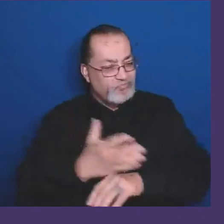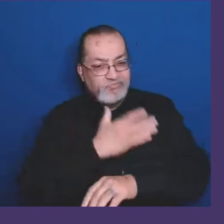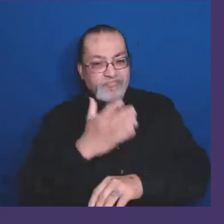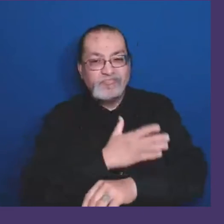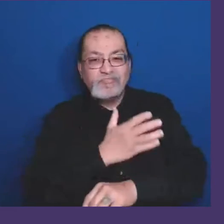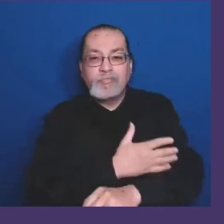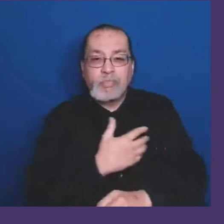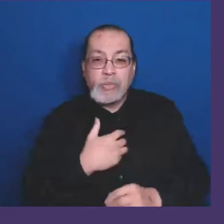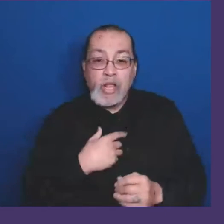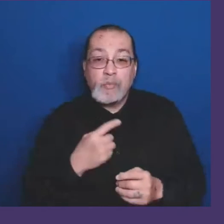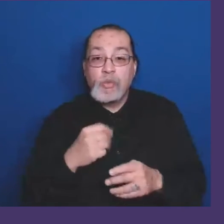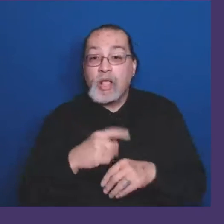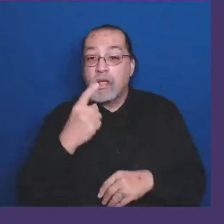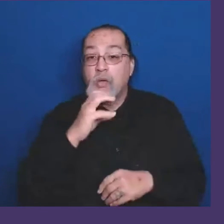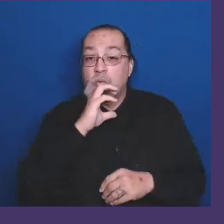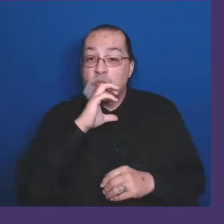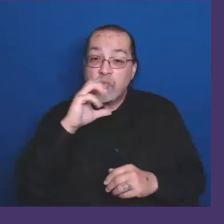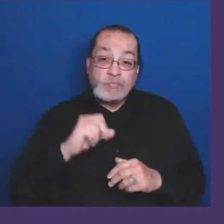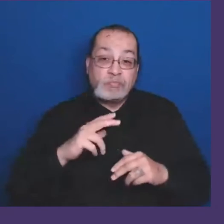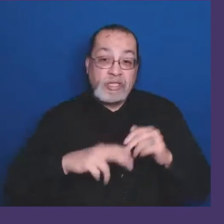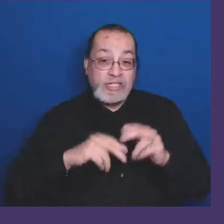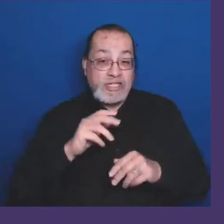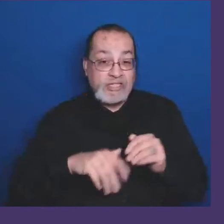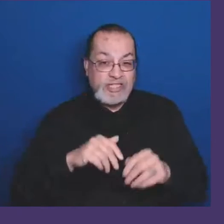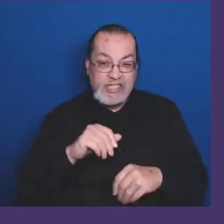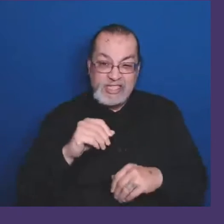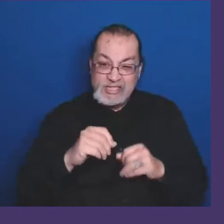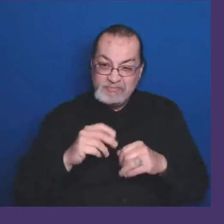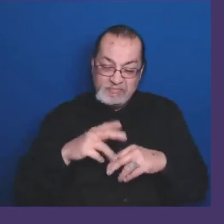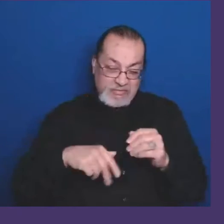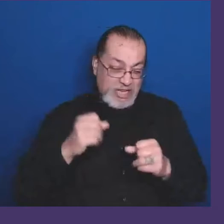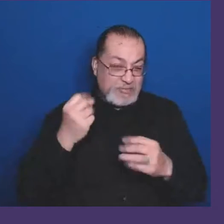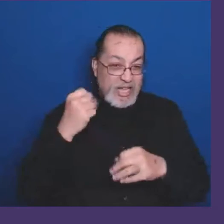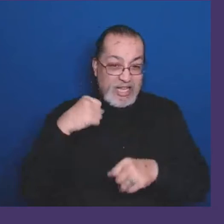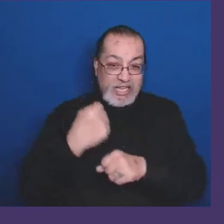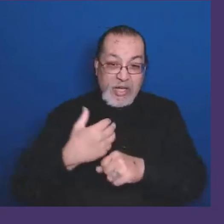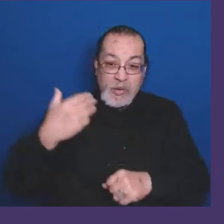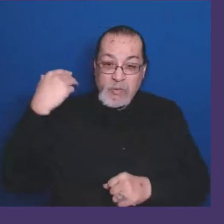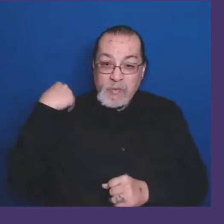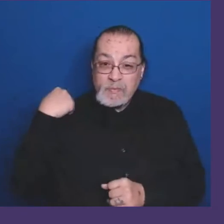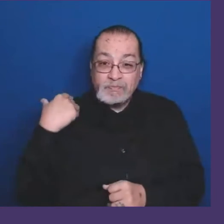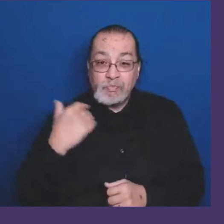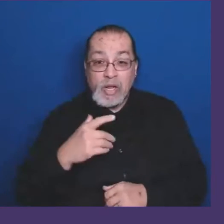ago, that was demolished to make room for this. One of the big goals that was